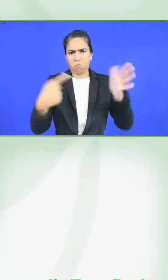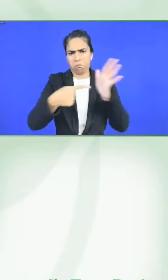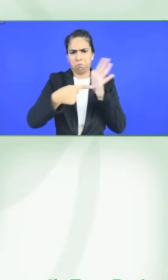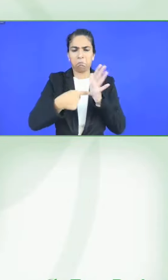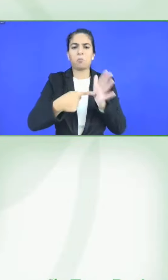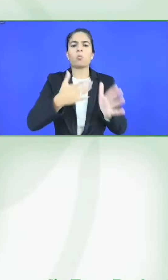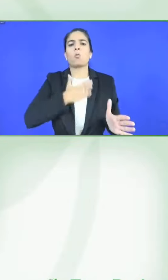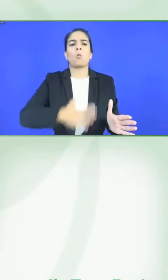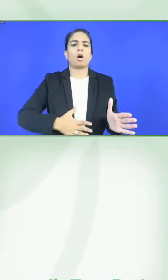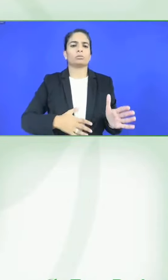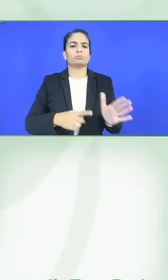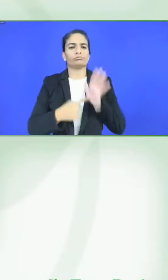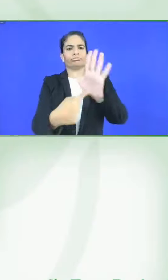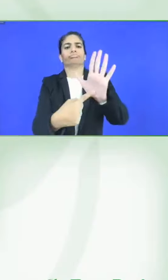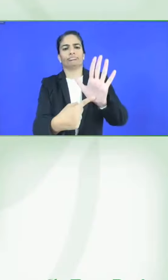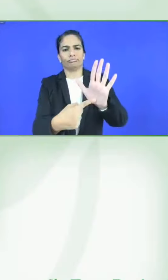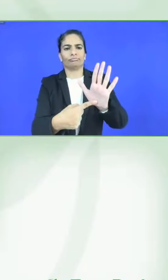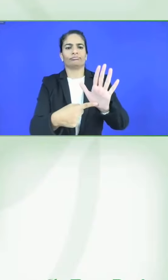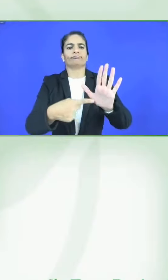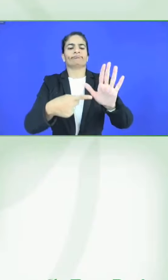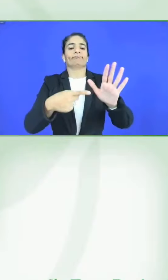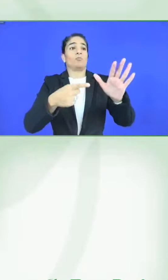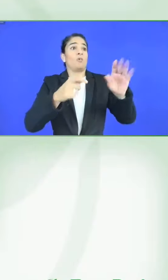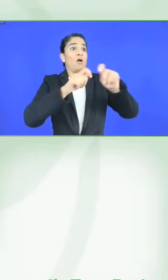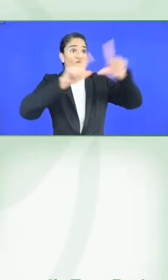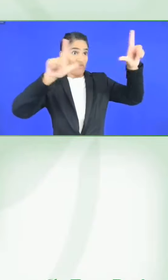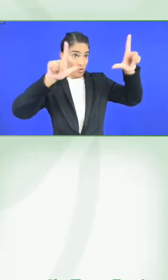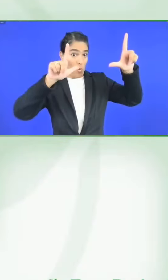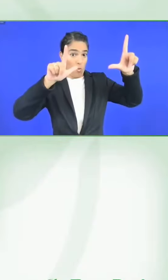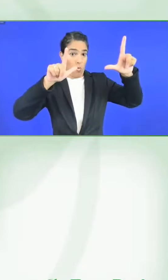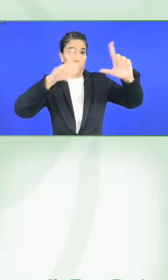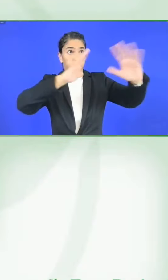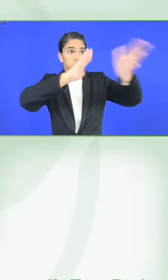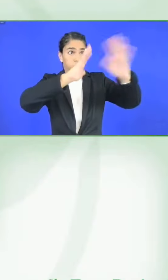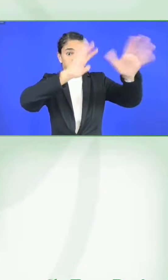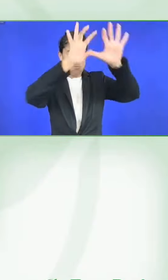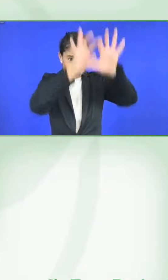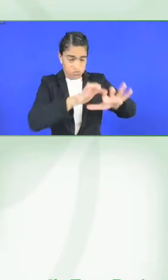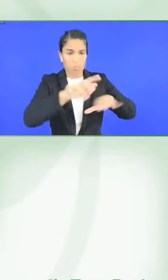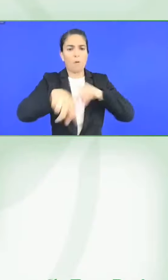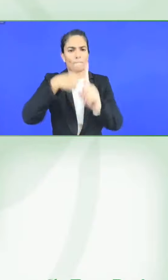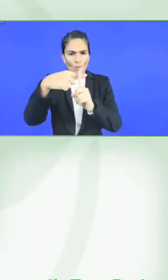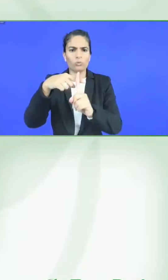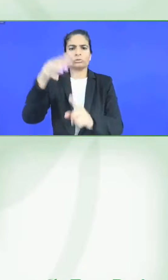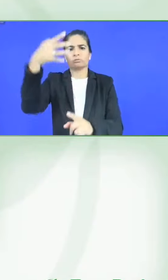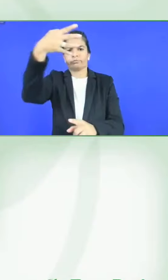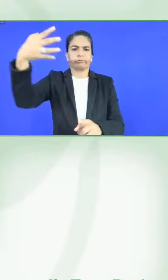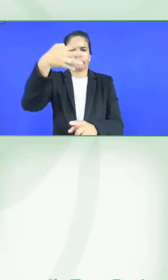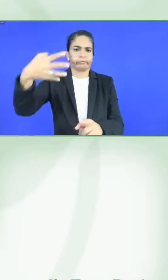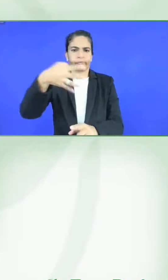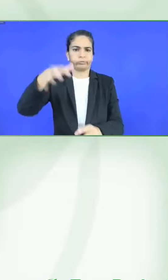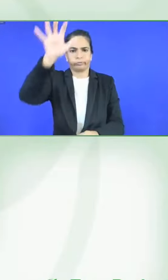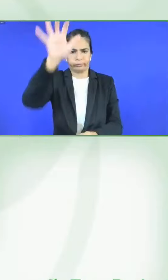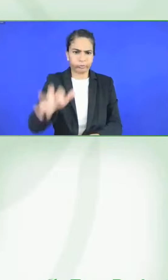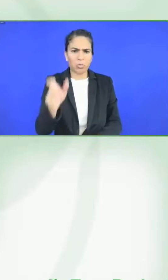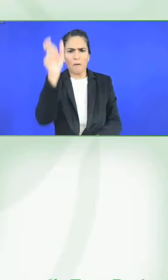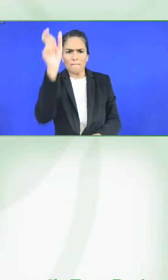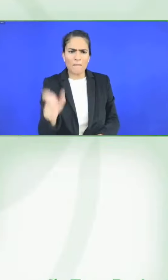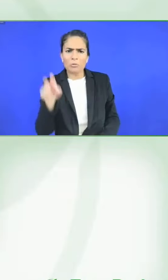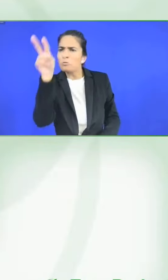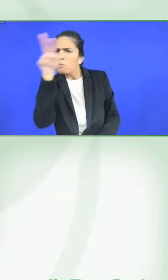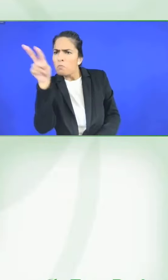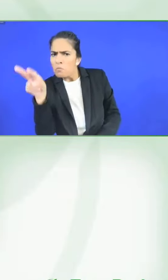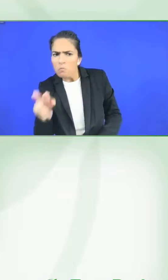Hi, I am Mousumi Kapoor I am the founder and CEO of Continual Engine.